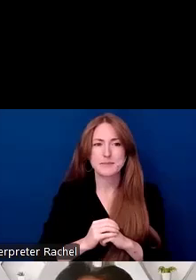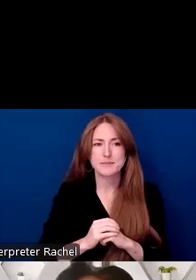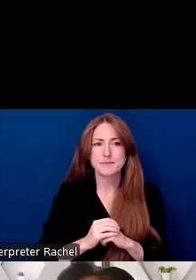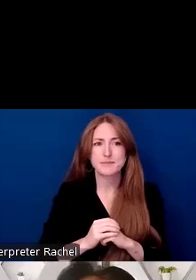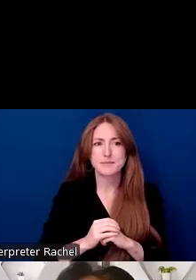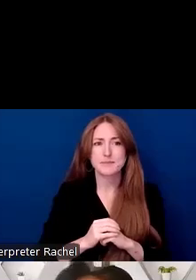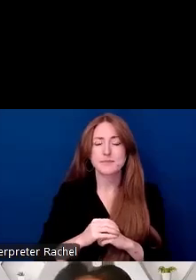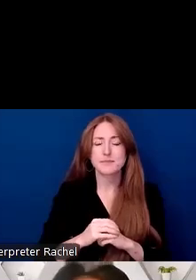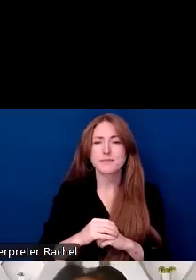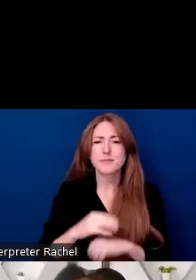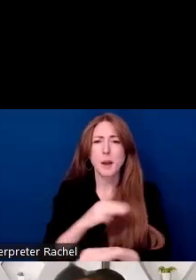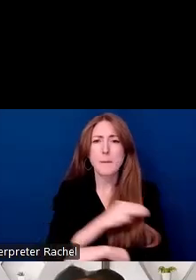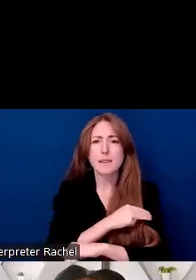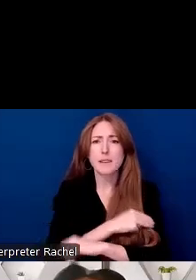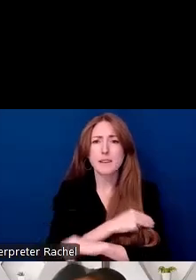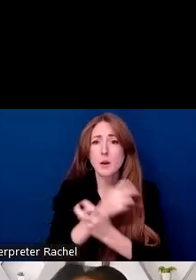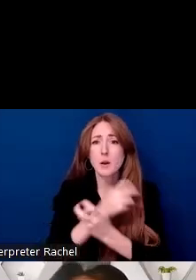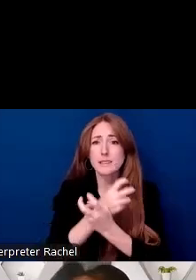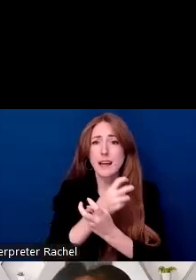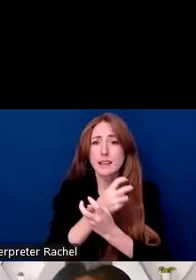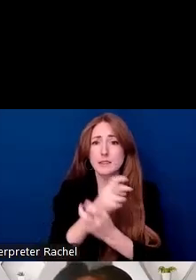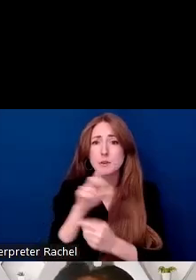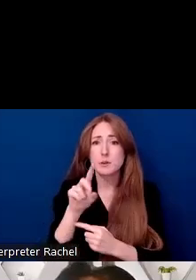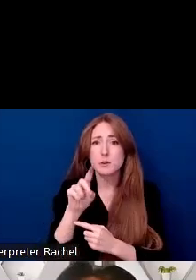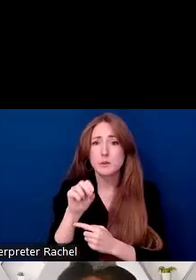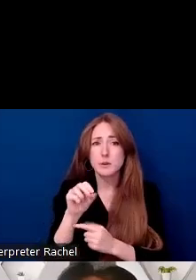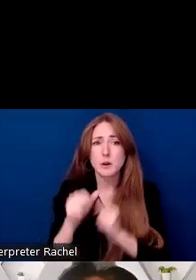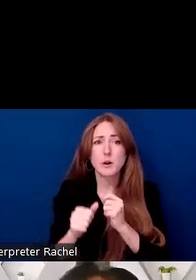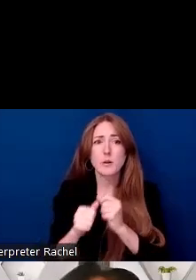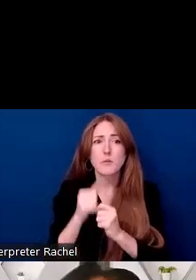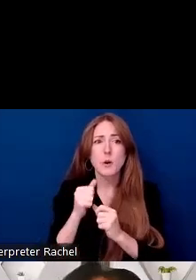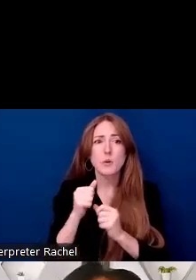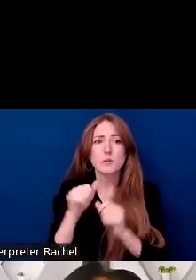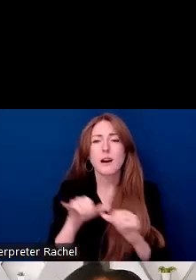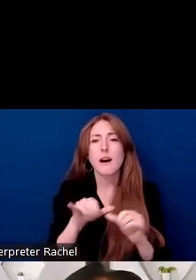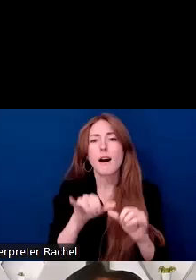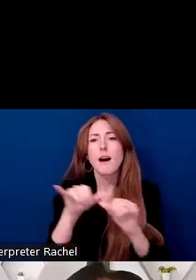disorders are one of the most common health conditions worldwide and are costly to healthcare